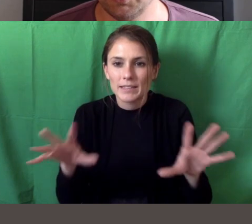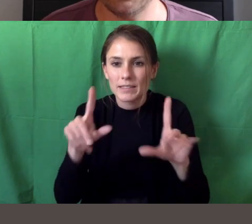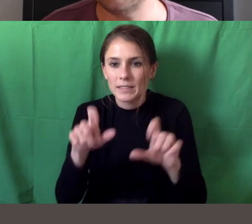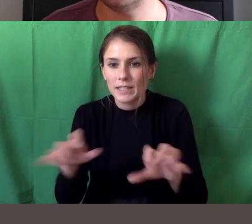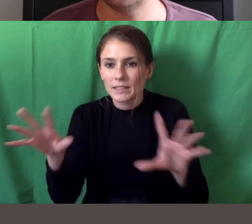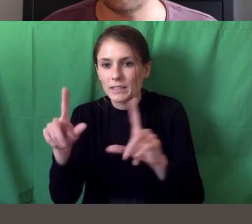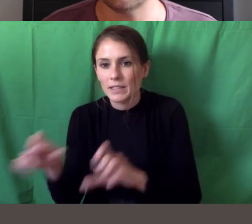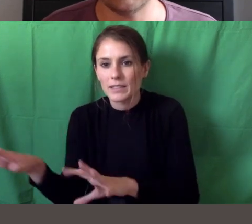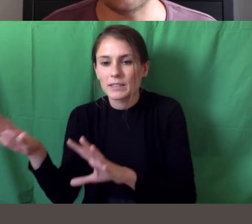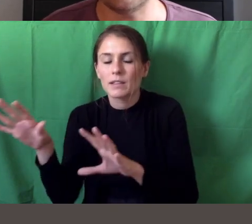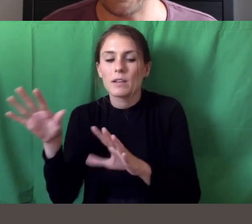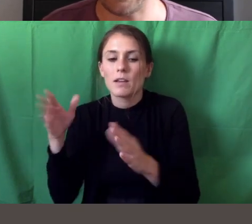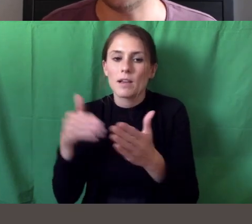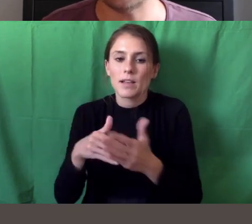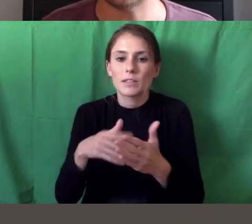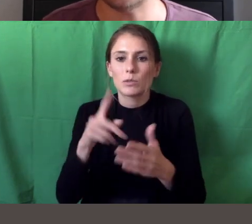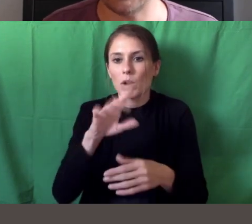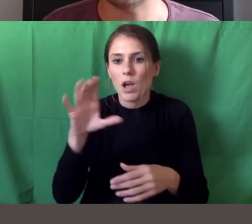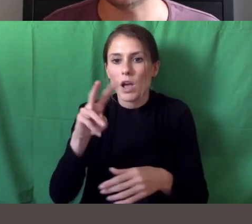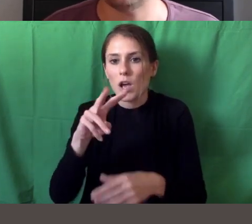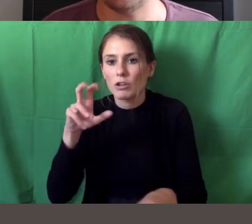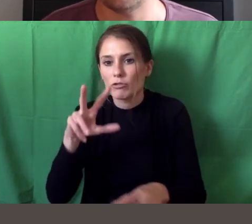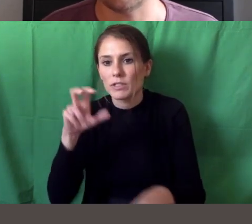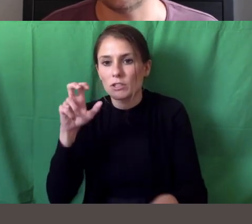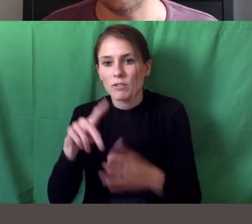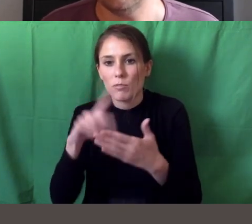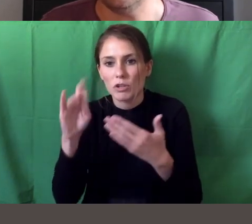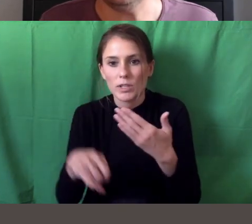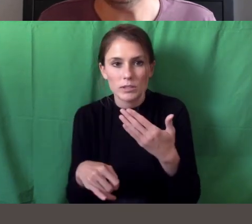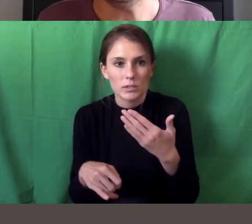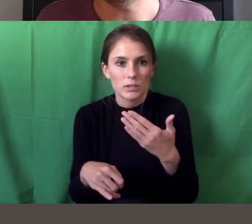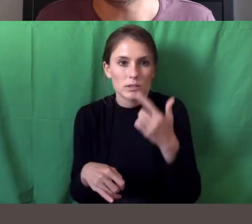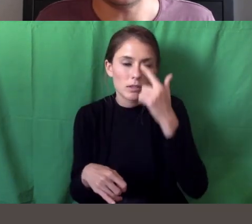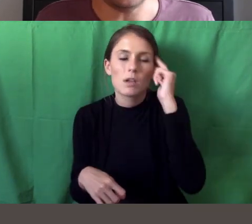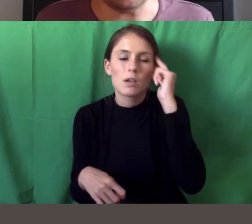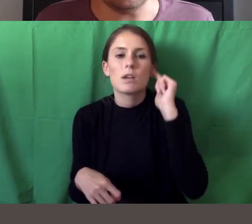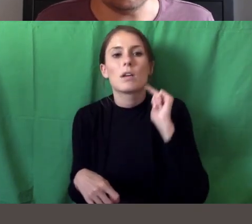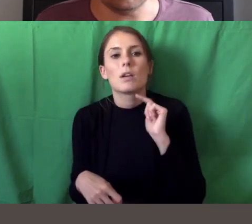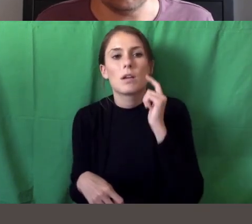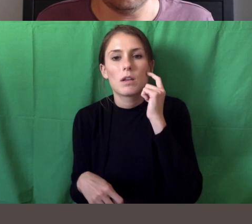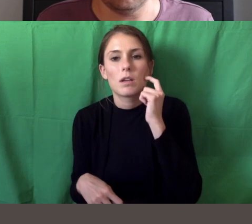all channels many, many times. We tested tox against hundreds and hundreds of projects.